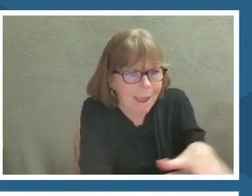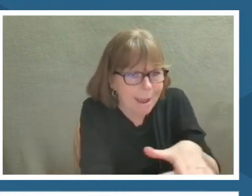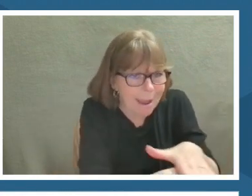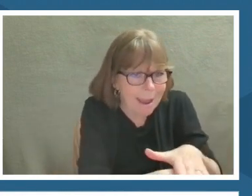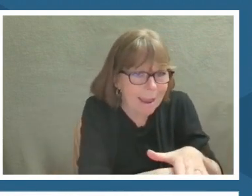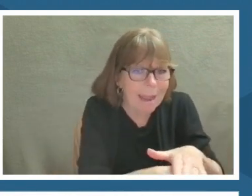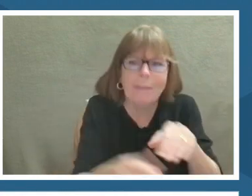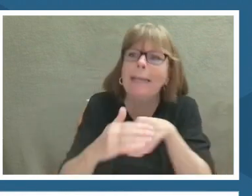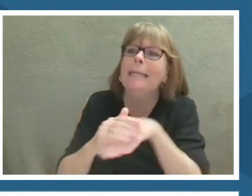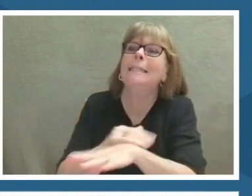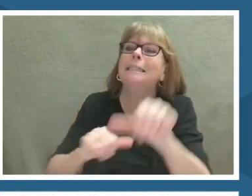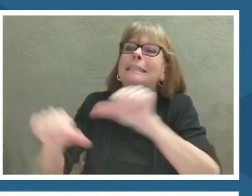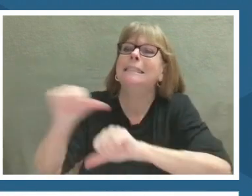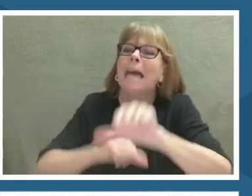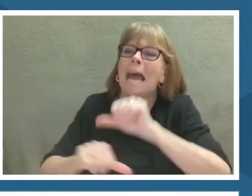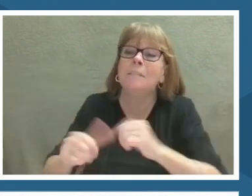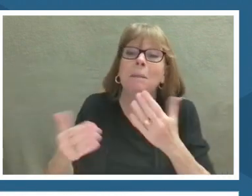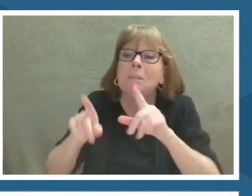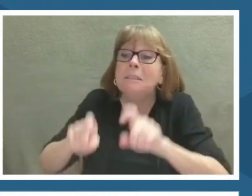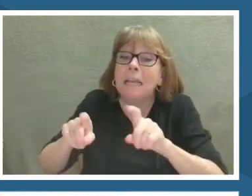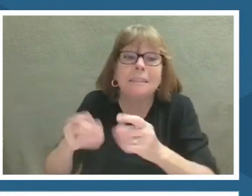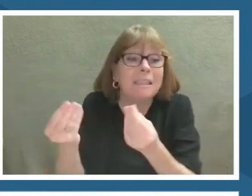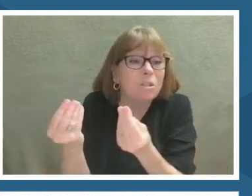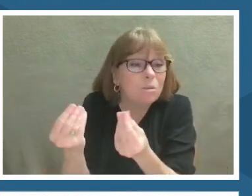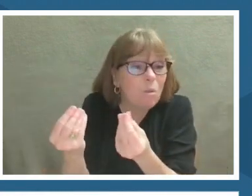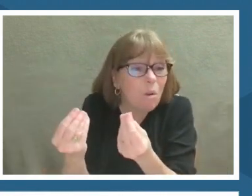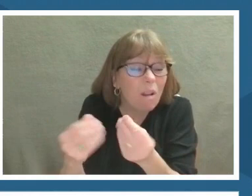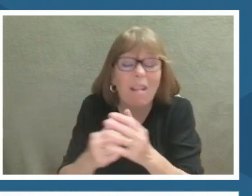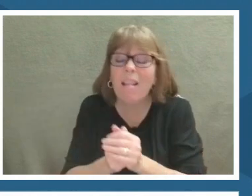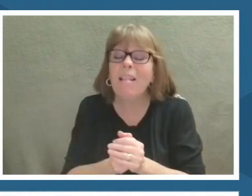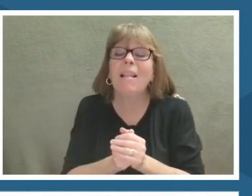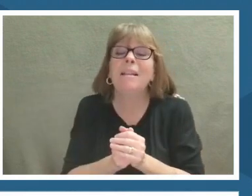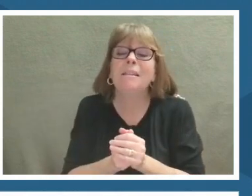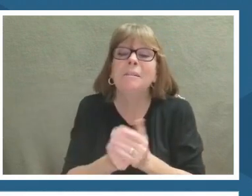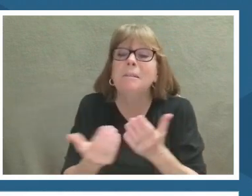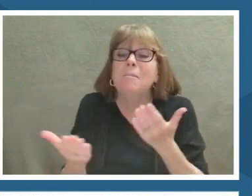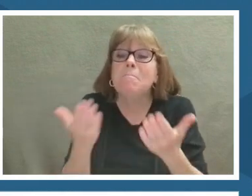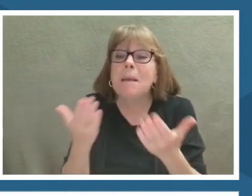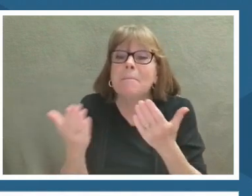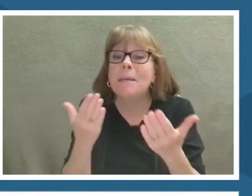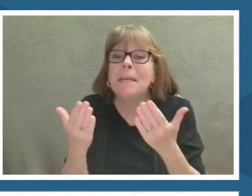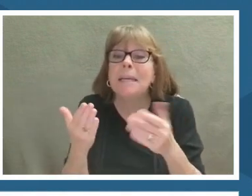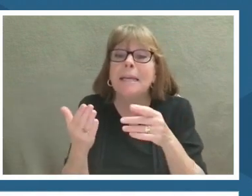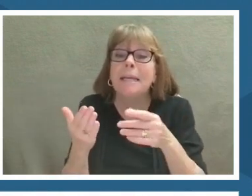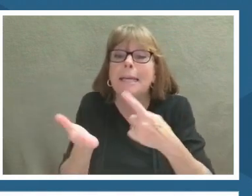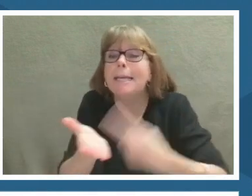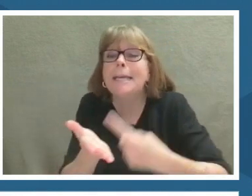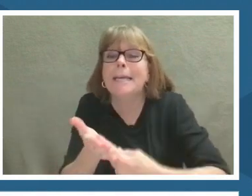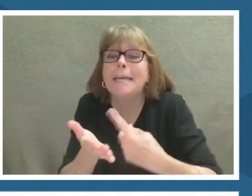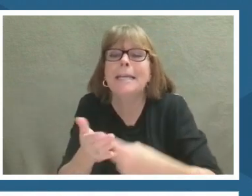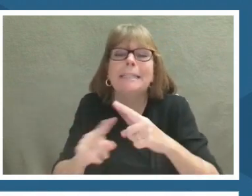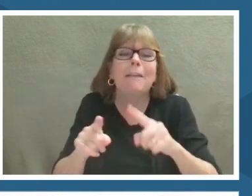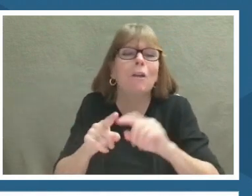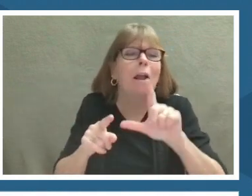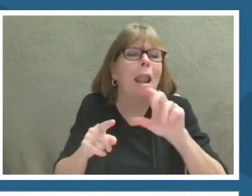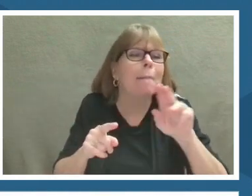testing the soil maybe talking about different